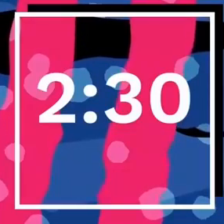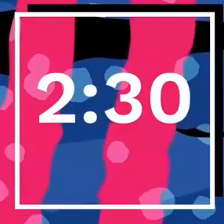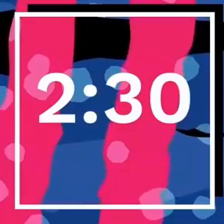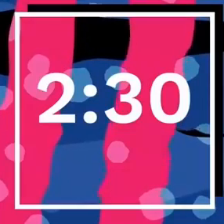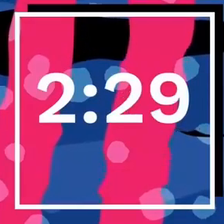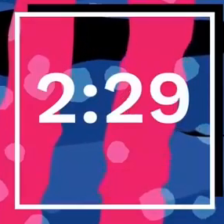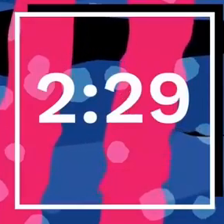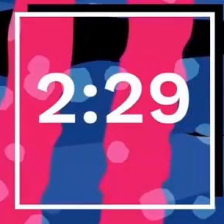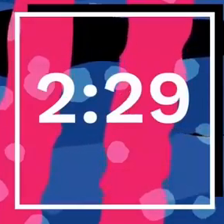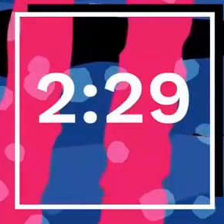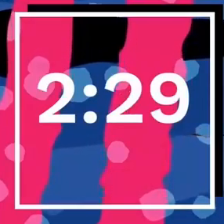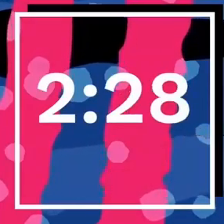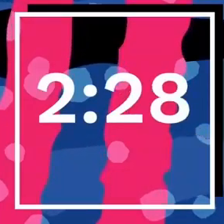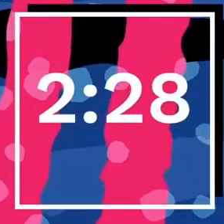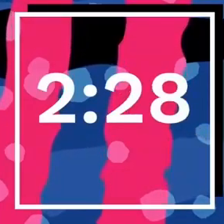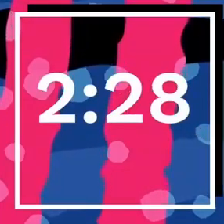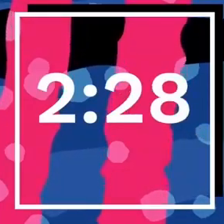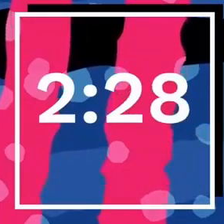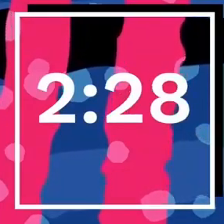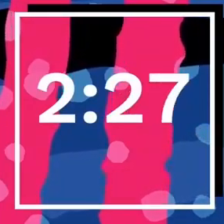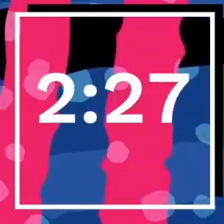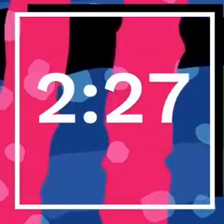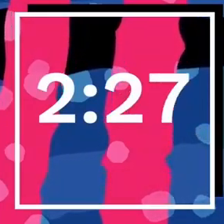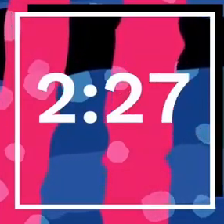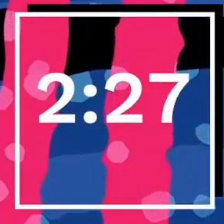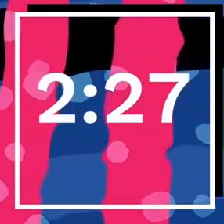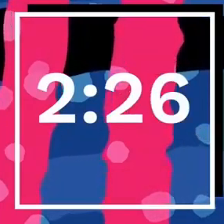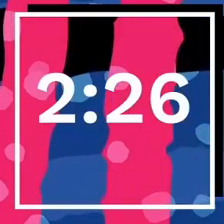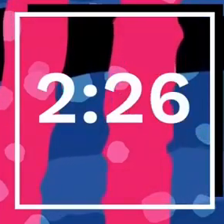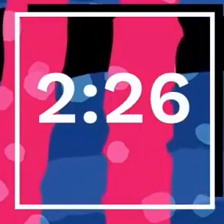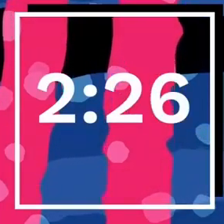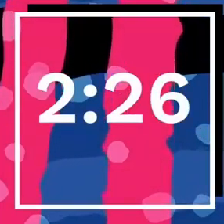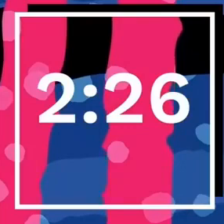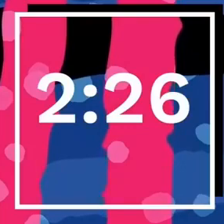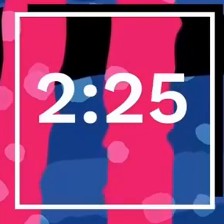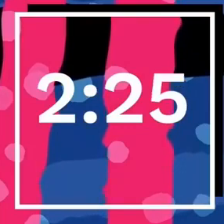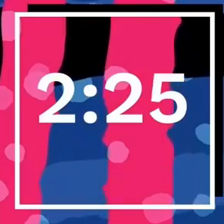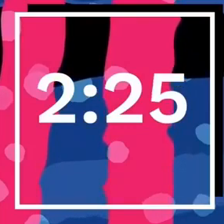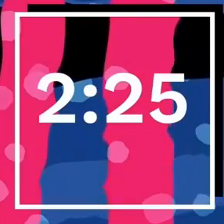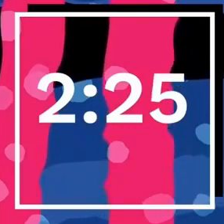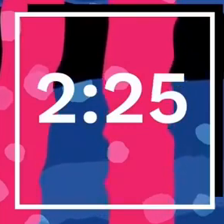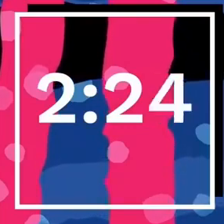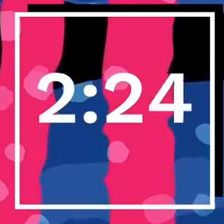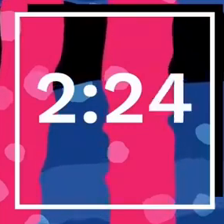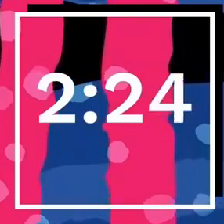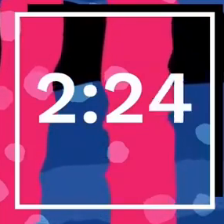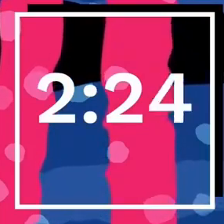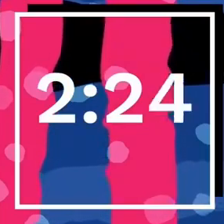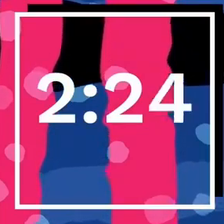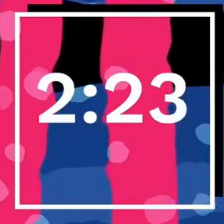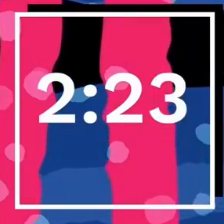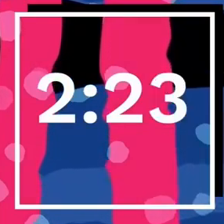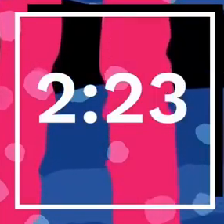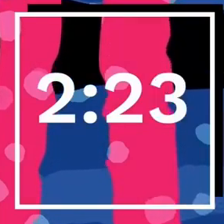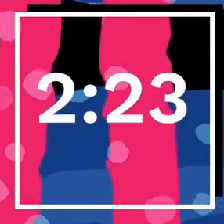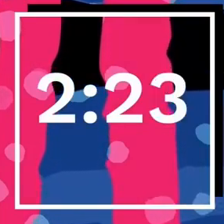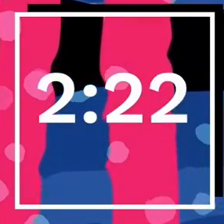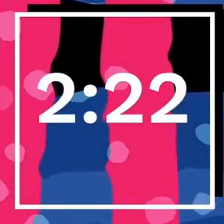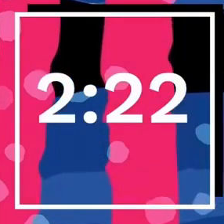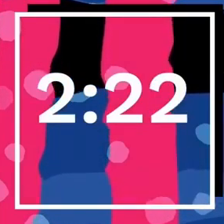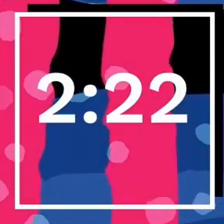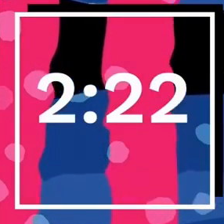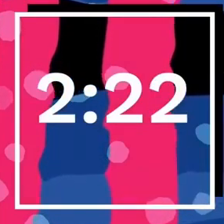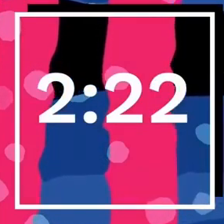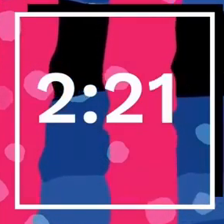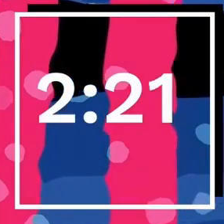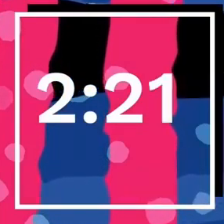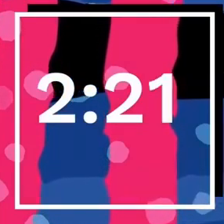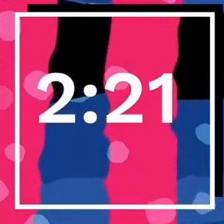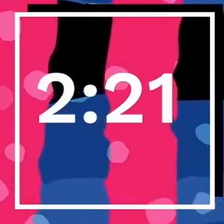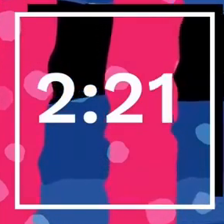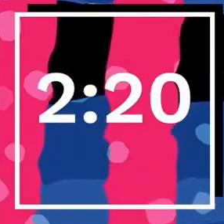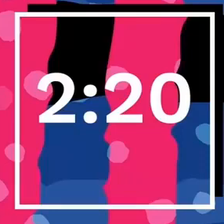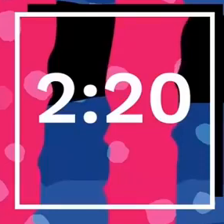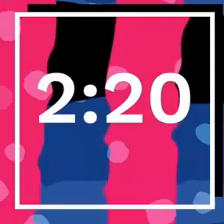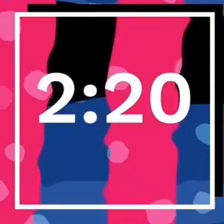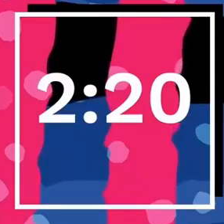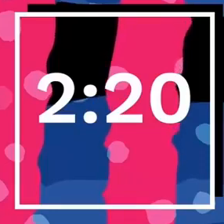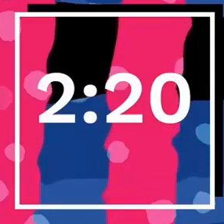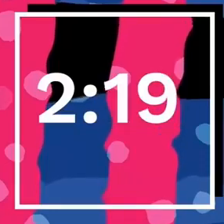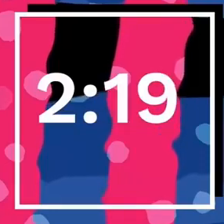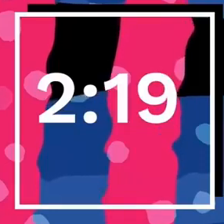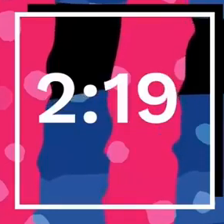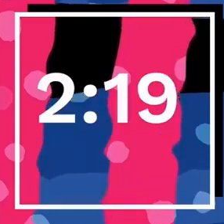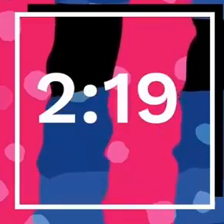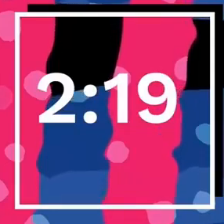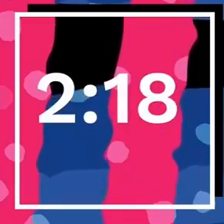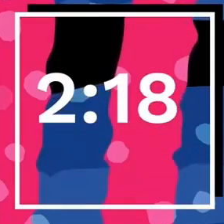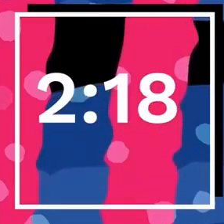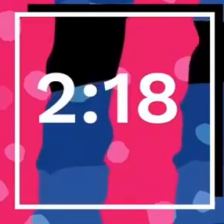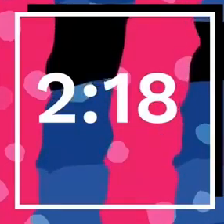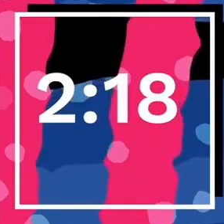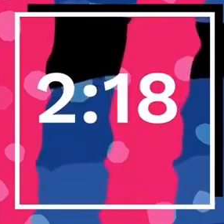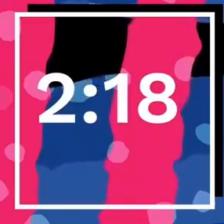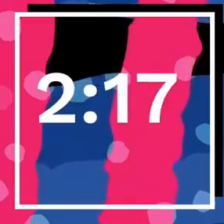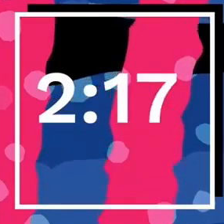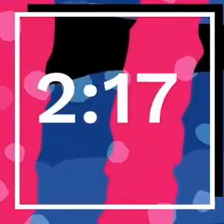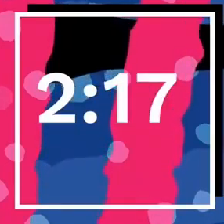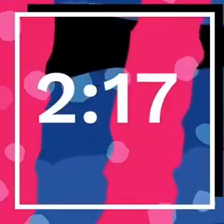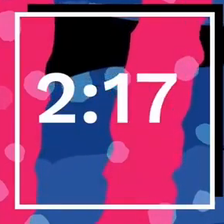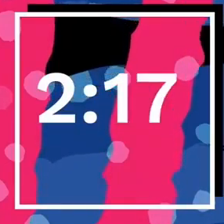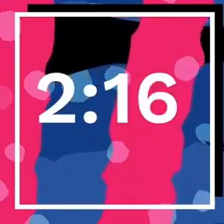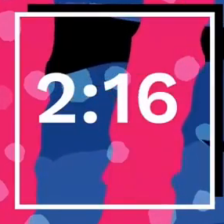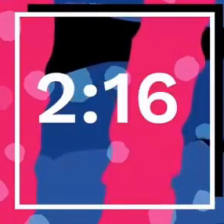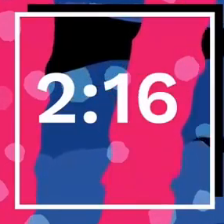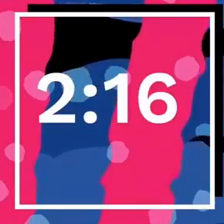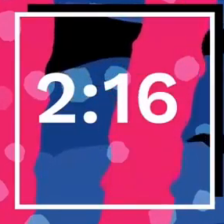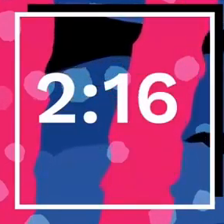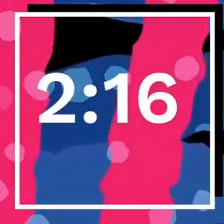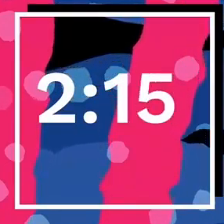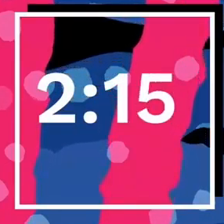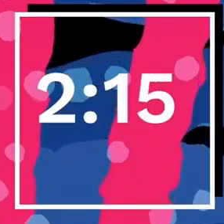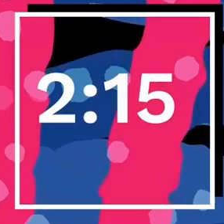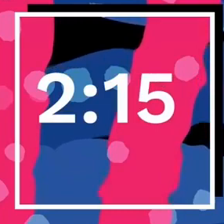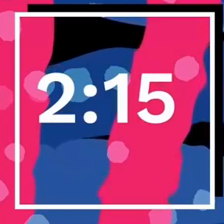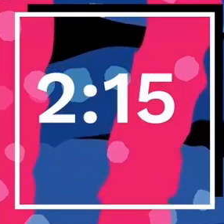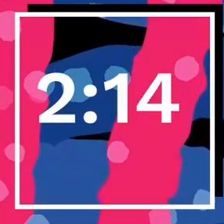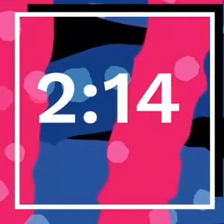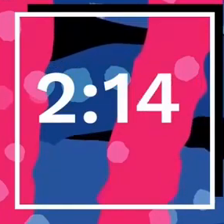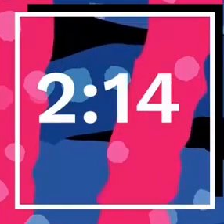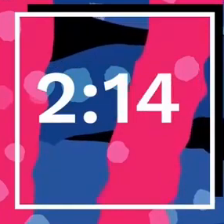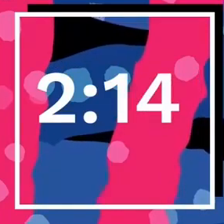THINK HOW MUCH MORE THAT CAN